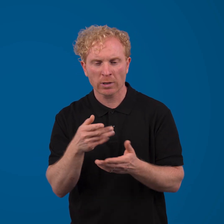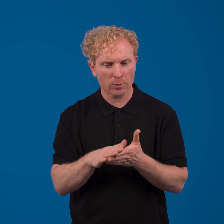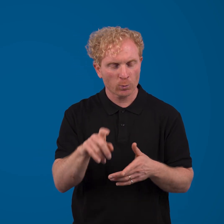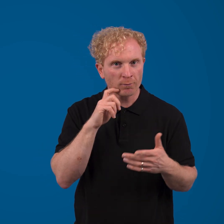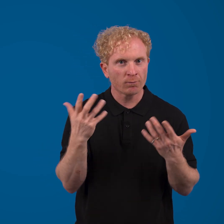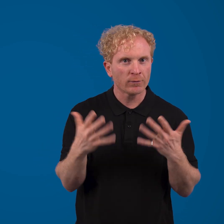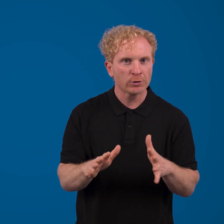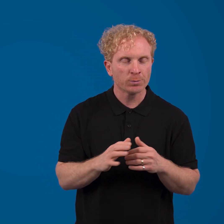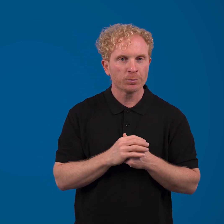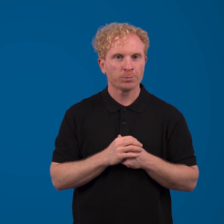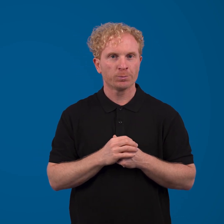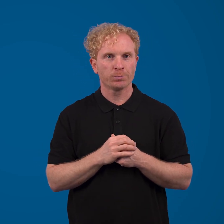and how it will be done.